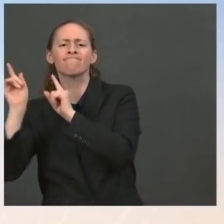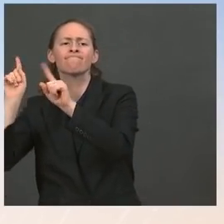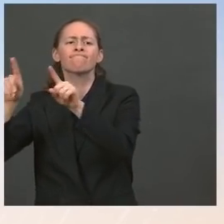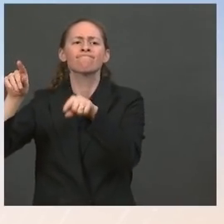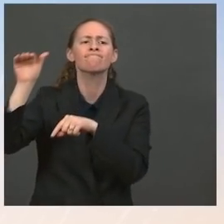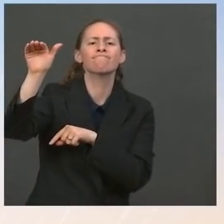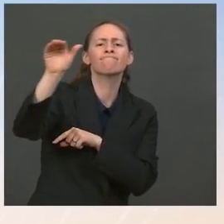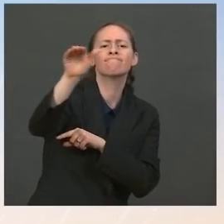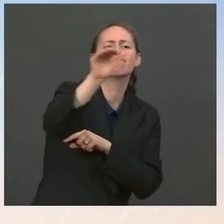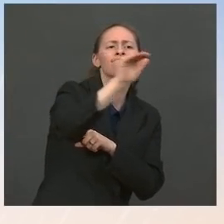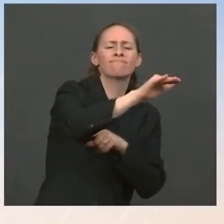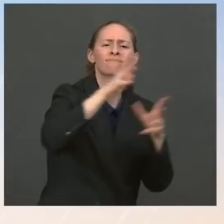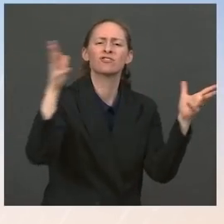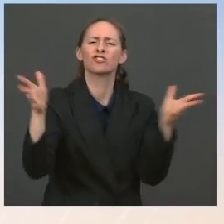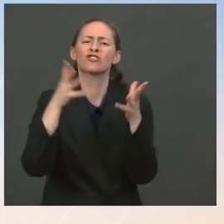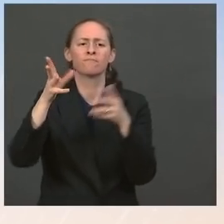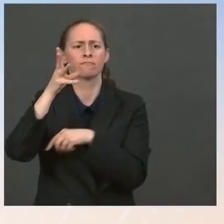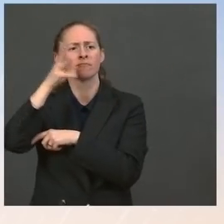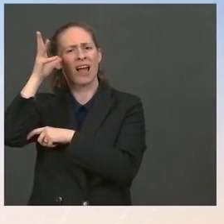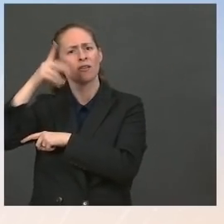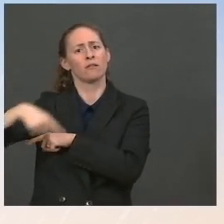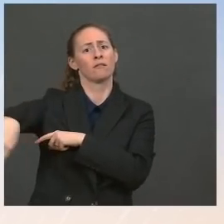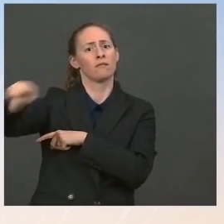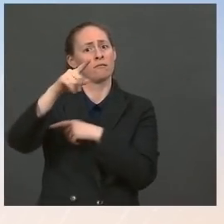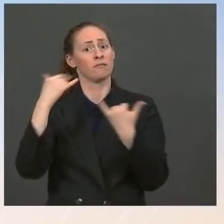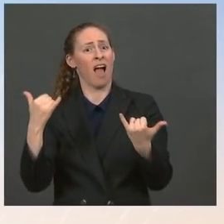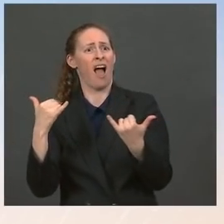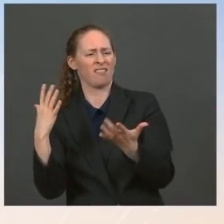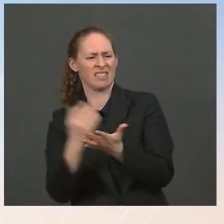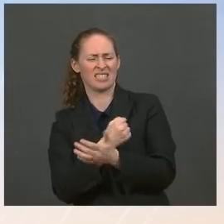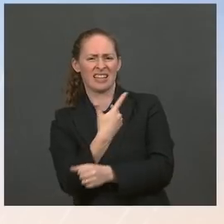The CDC's recommendation of pediatric COVID-19 vaccine